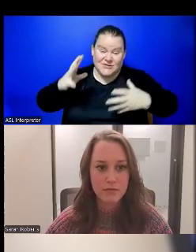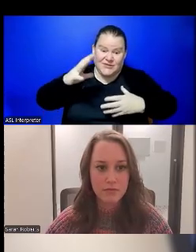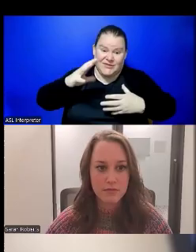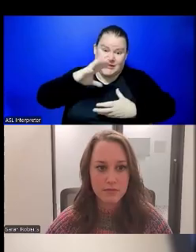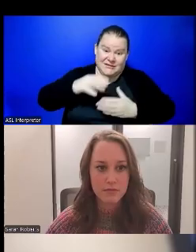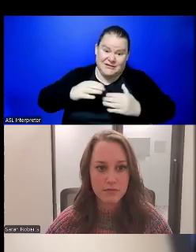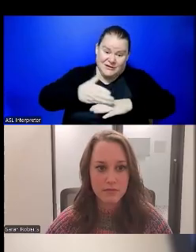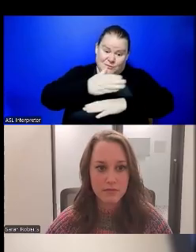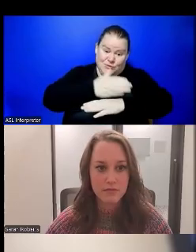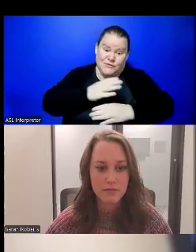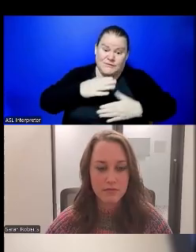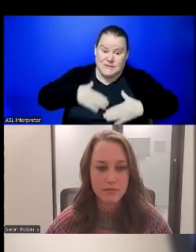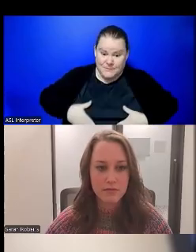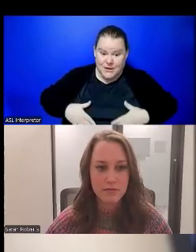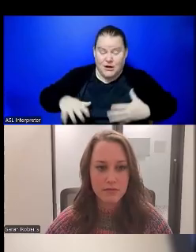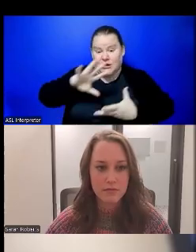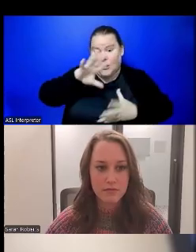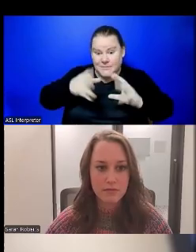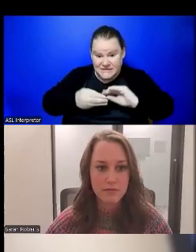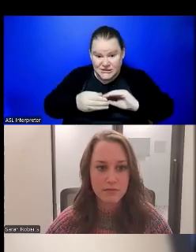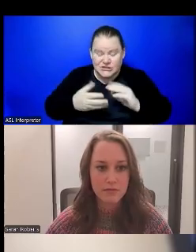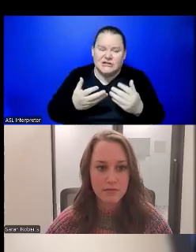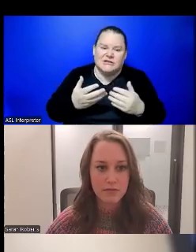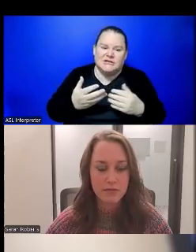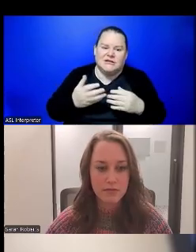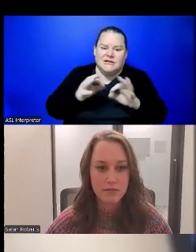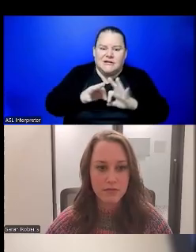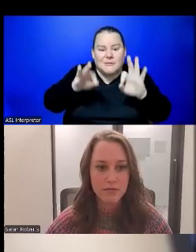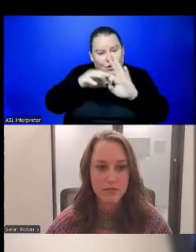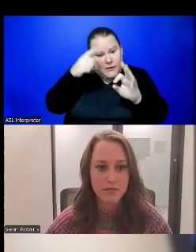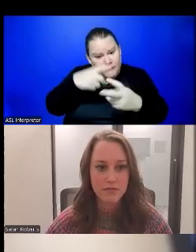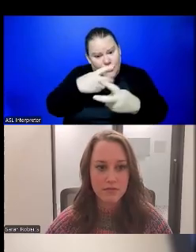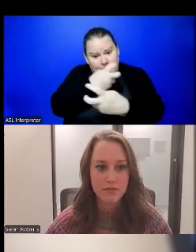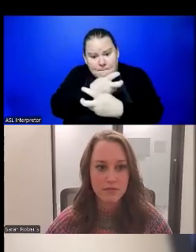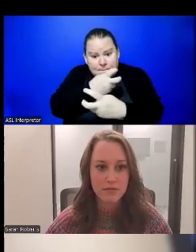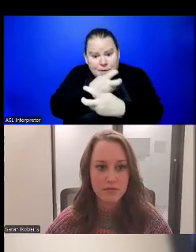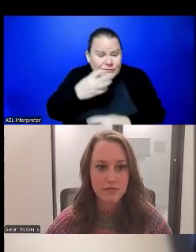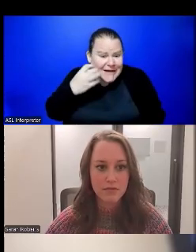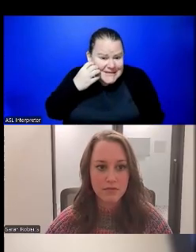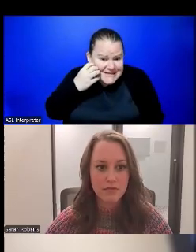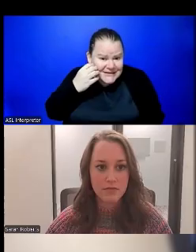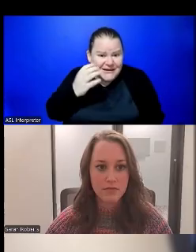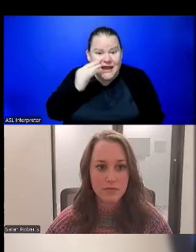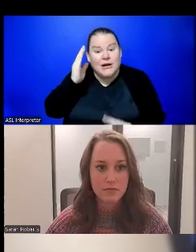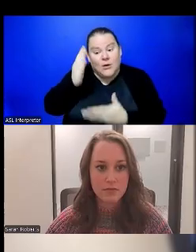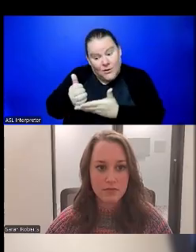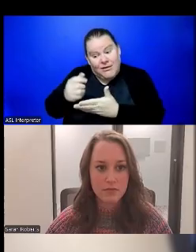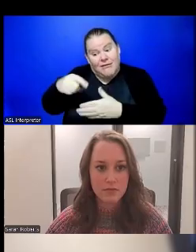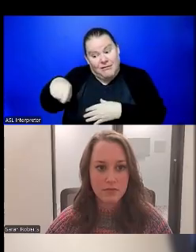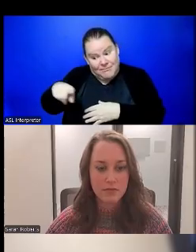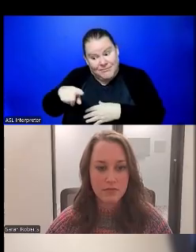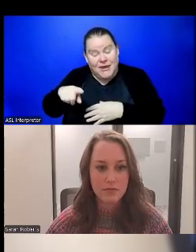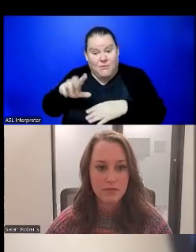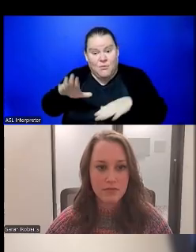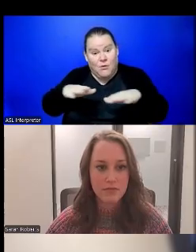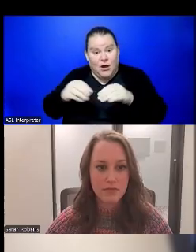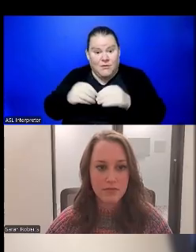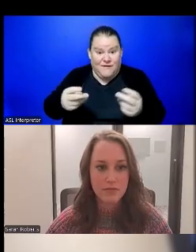well. It's important for bone mineral density, and then it'll help them walk sooner. Without growth hormone, I believe the